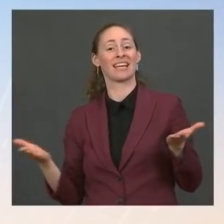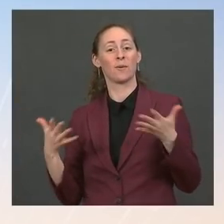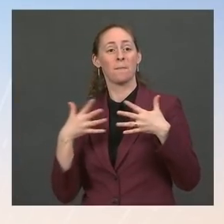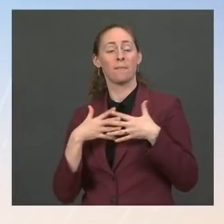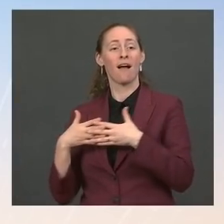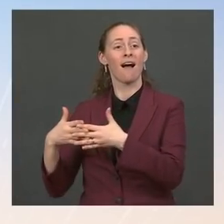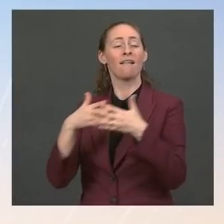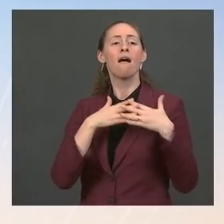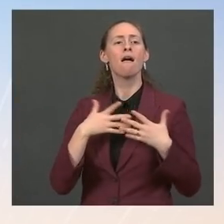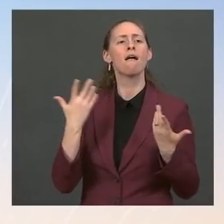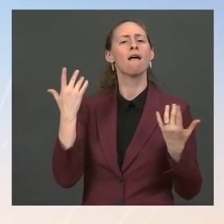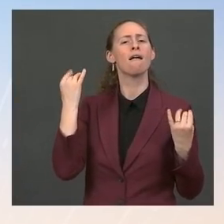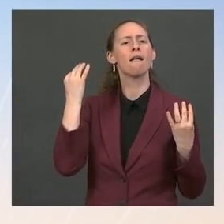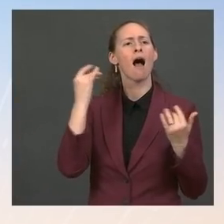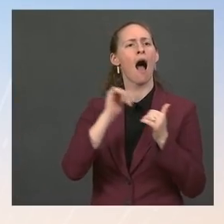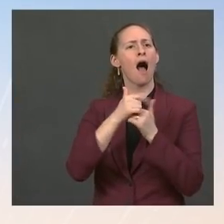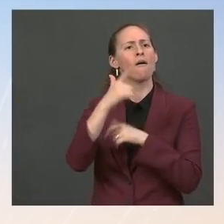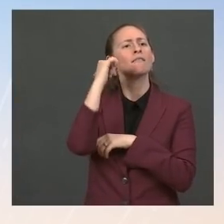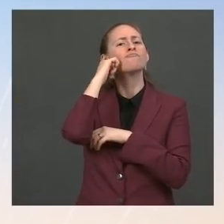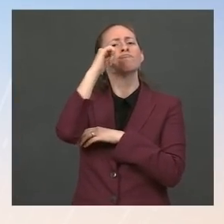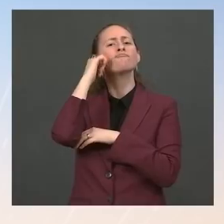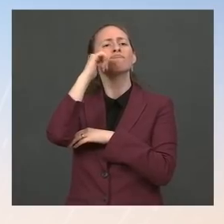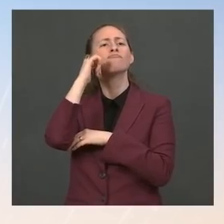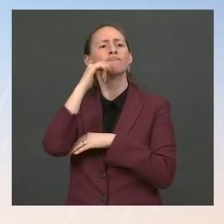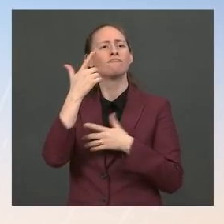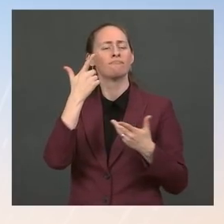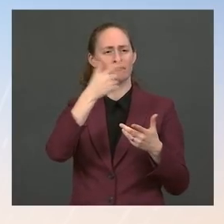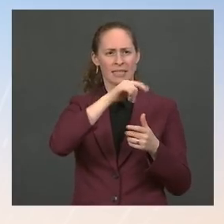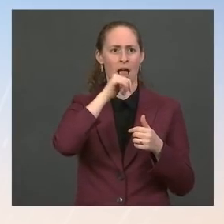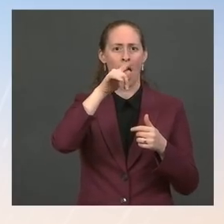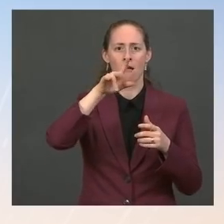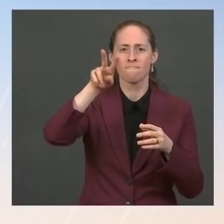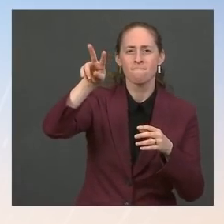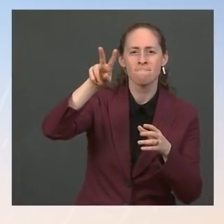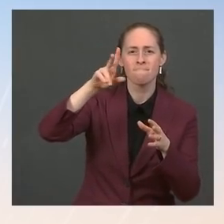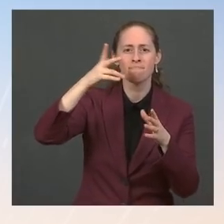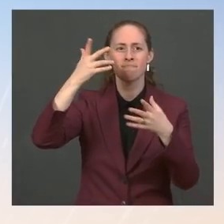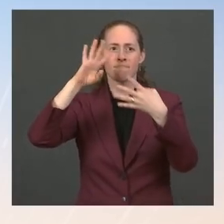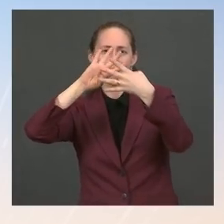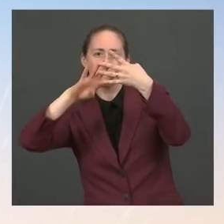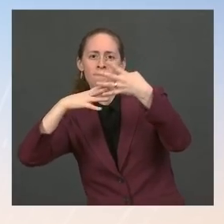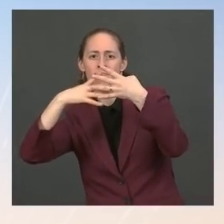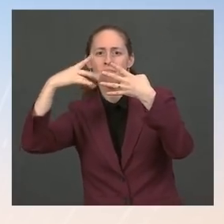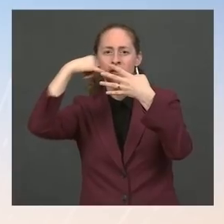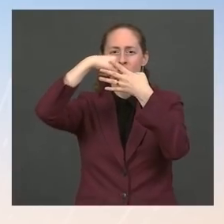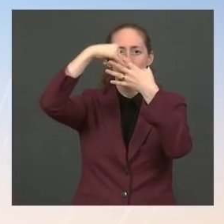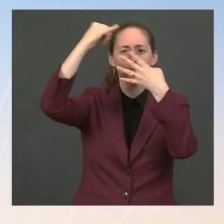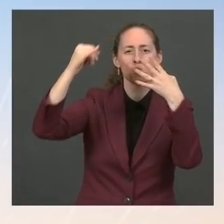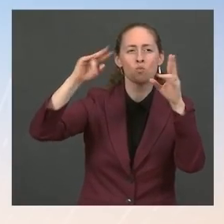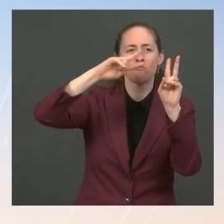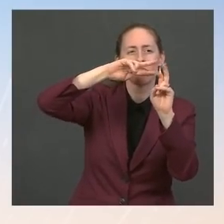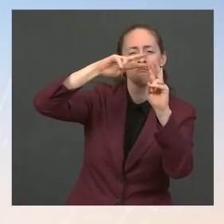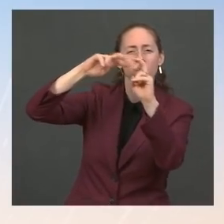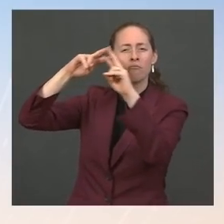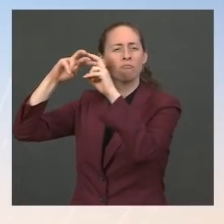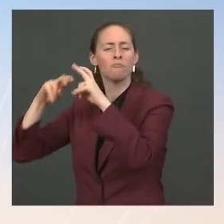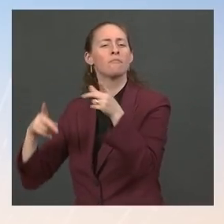They're looking at the costs and how things are impacting them -- are things like housing and childcare and healthcare. The Press: But also, gasoline is a very big cost.